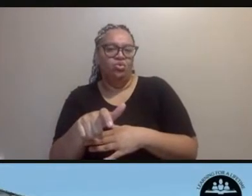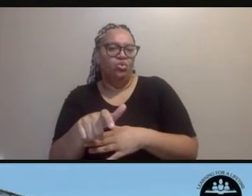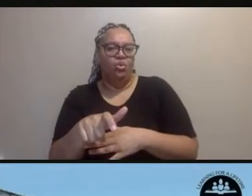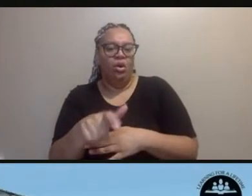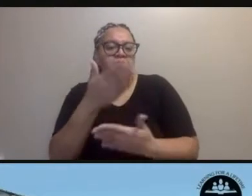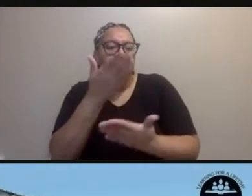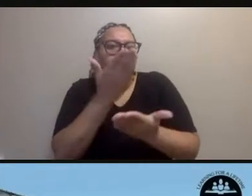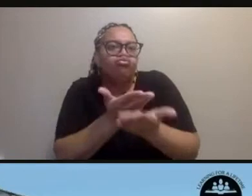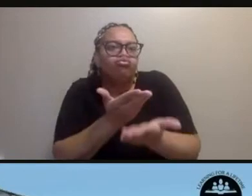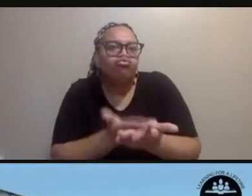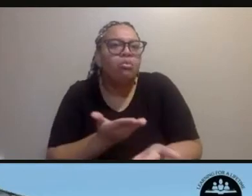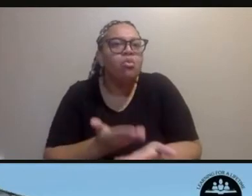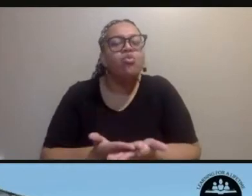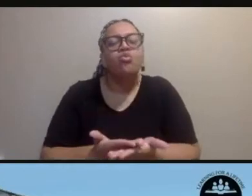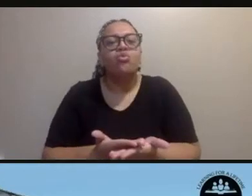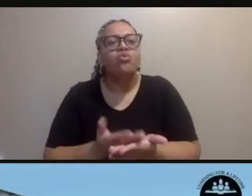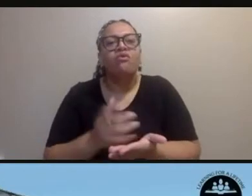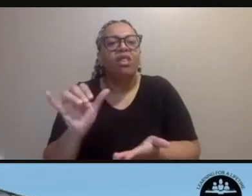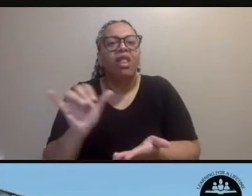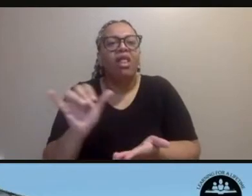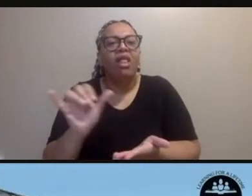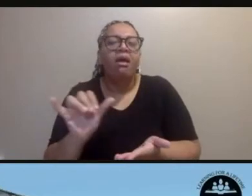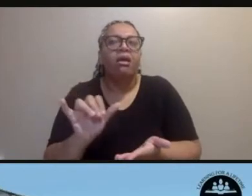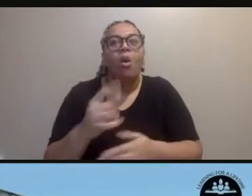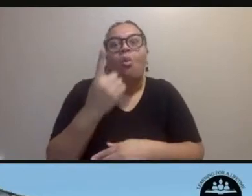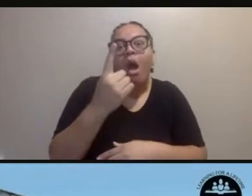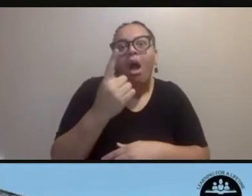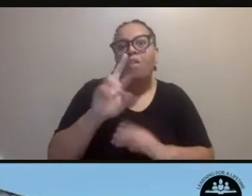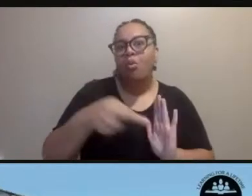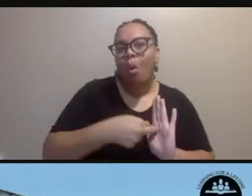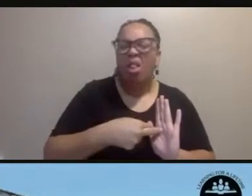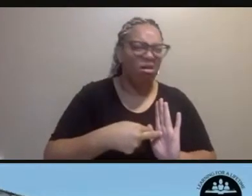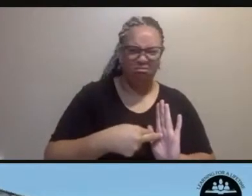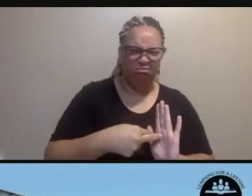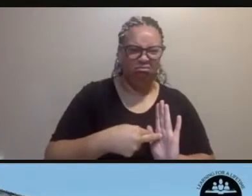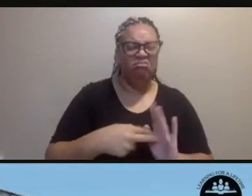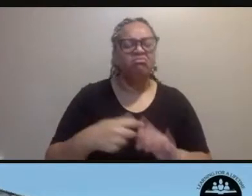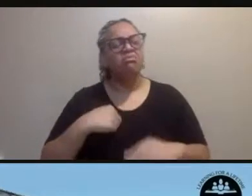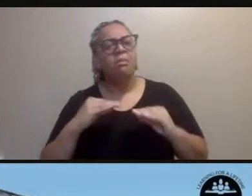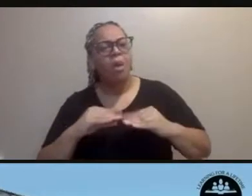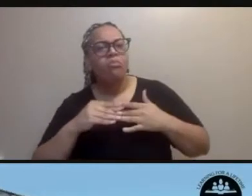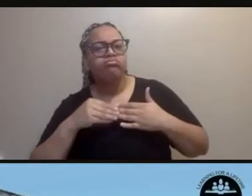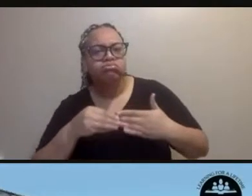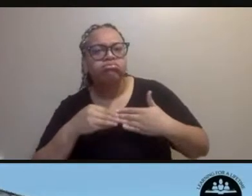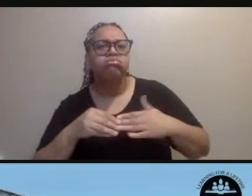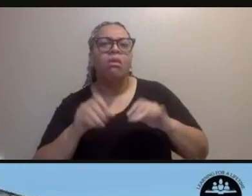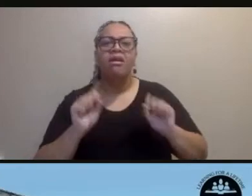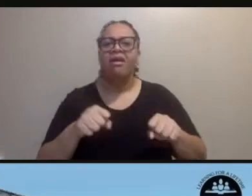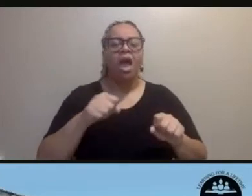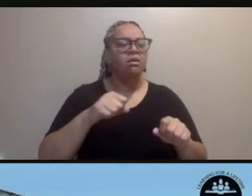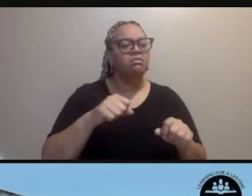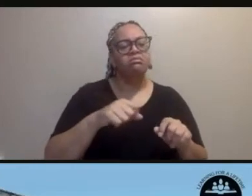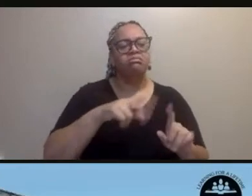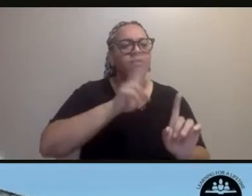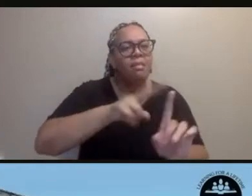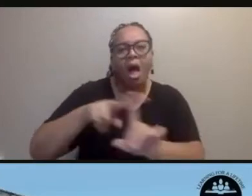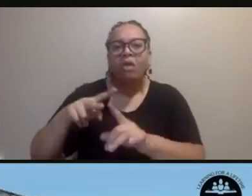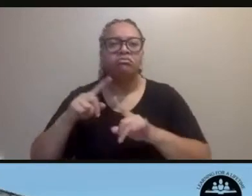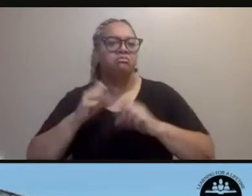GIVING IDEAS. I'M NOT A PERSON THAT NEEDS